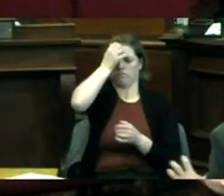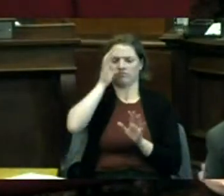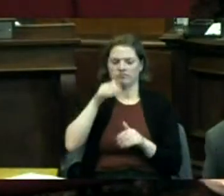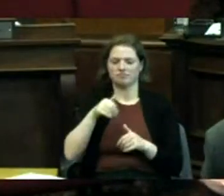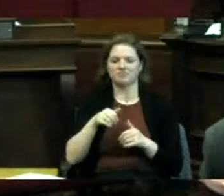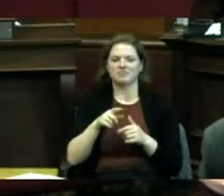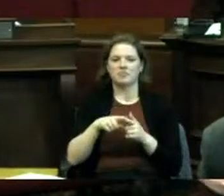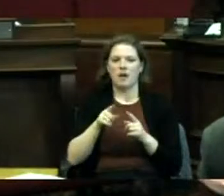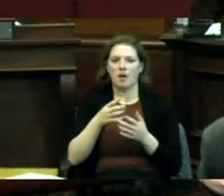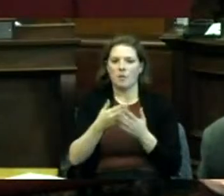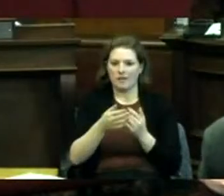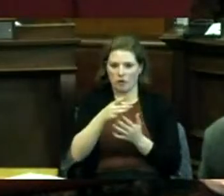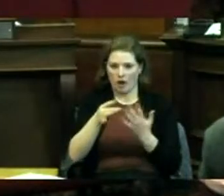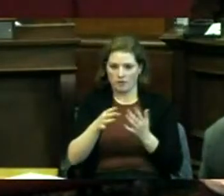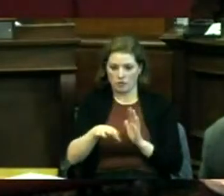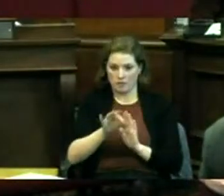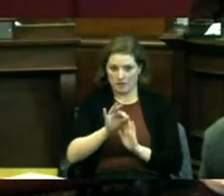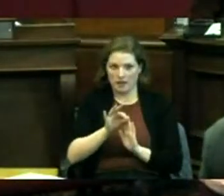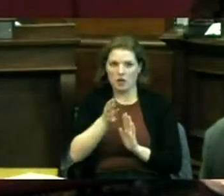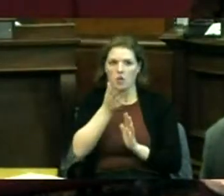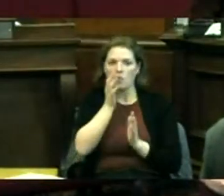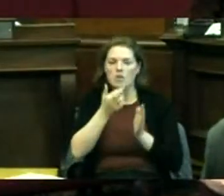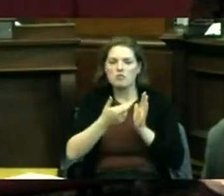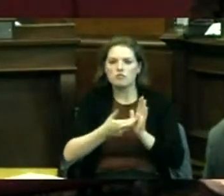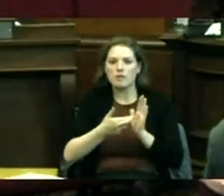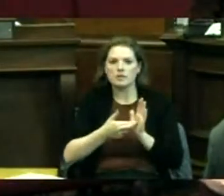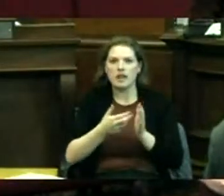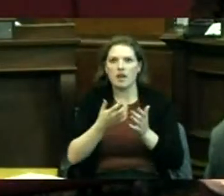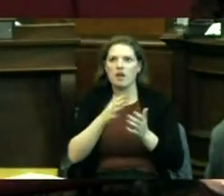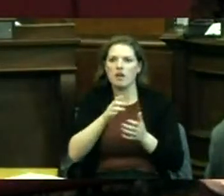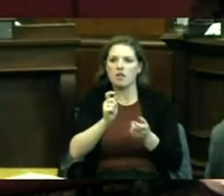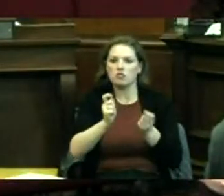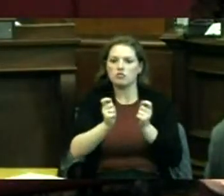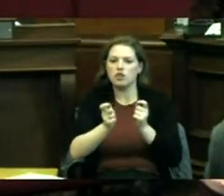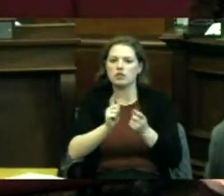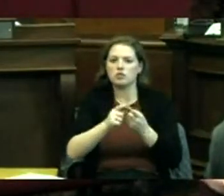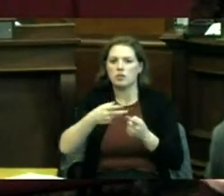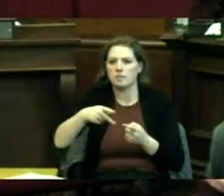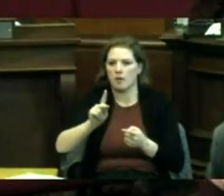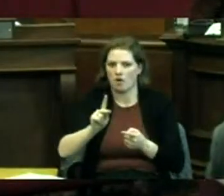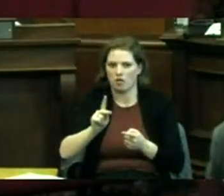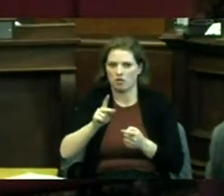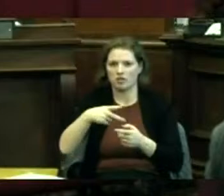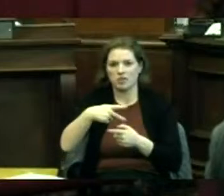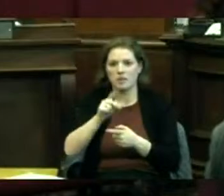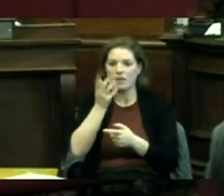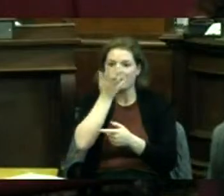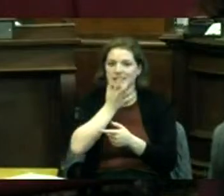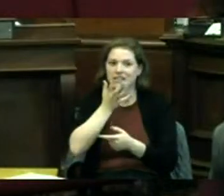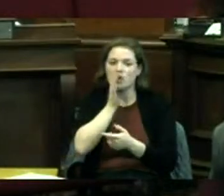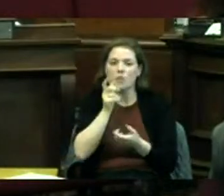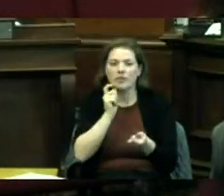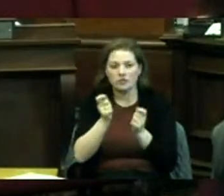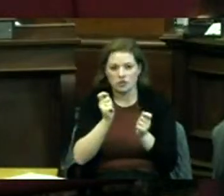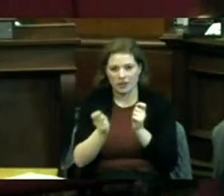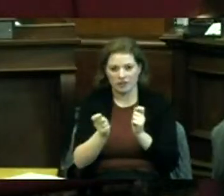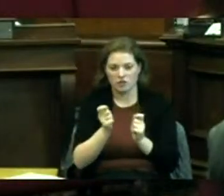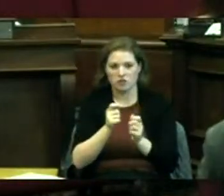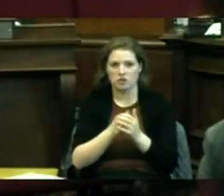and I apologize. I didn't bring my notes up because I thought I had it all in here. You know,